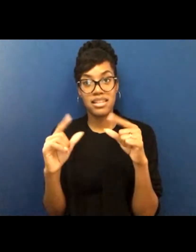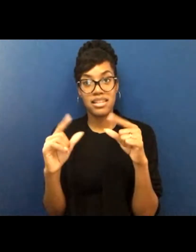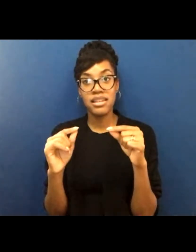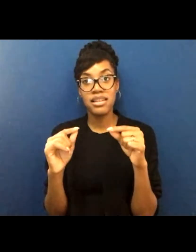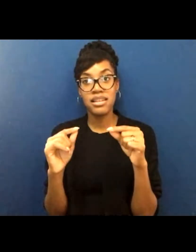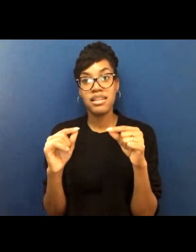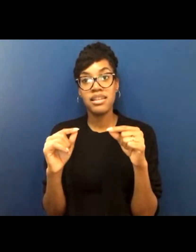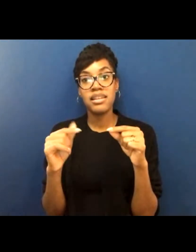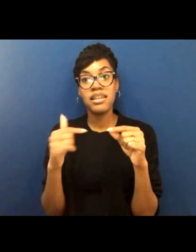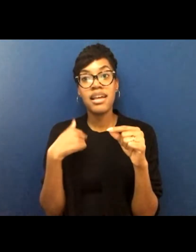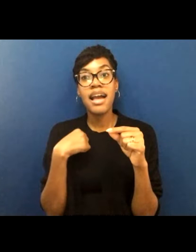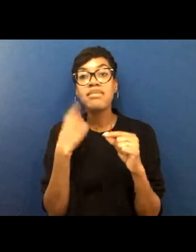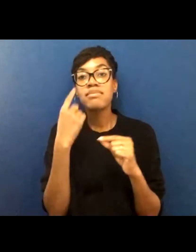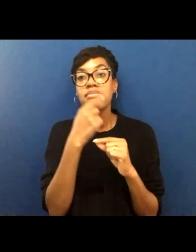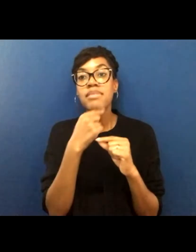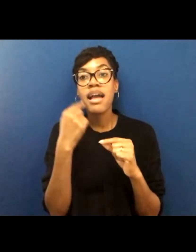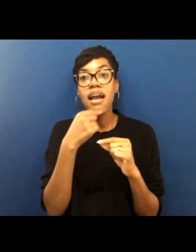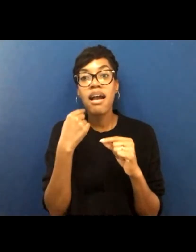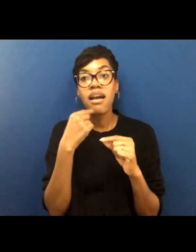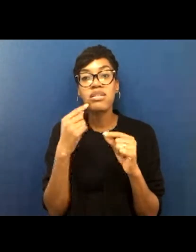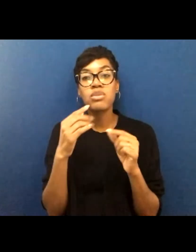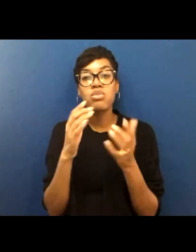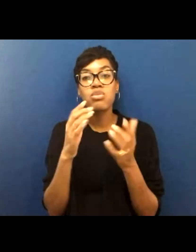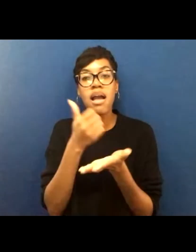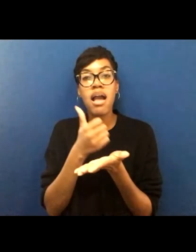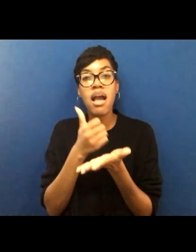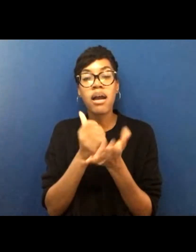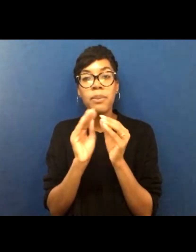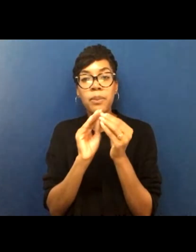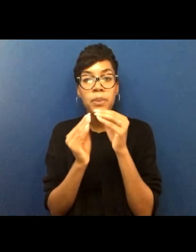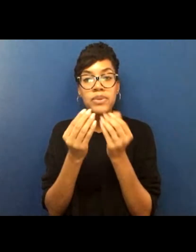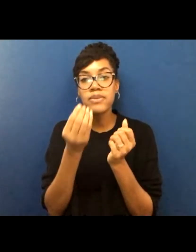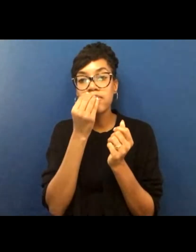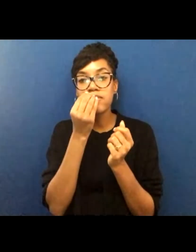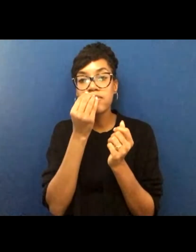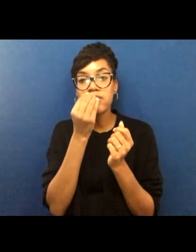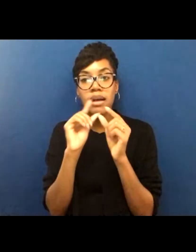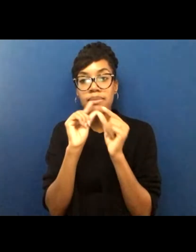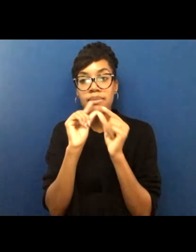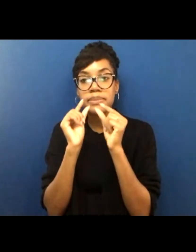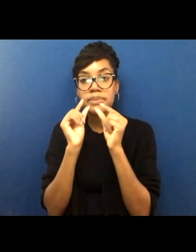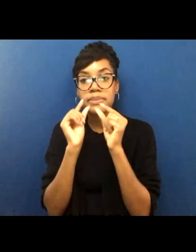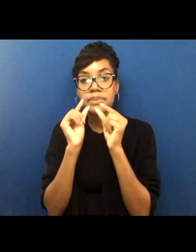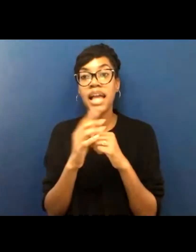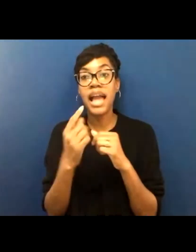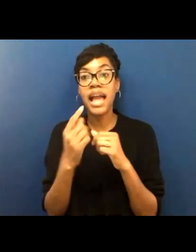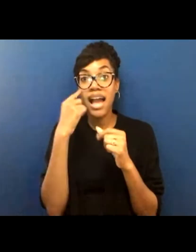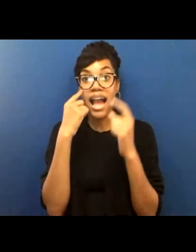that helped manipulate the food. She has two big eyes in the front, and tiny little antennae.